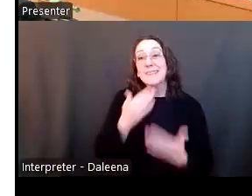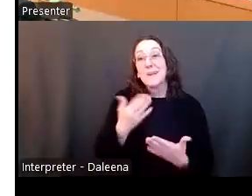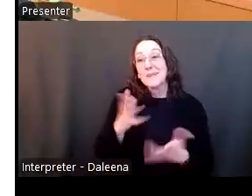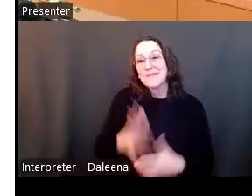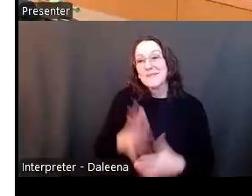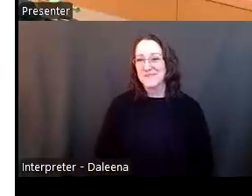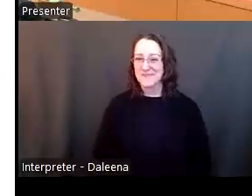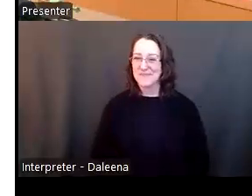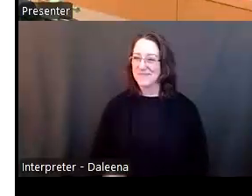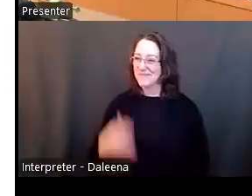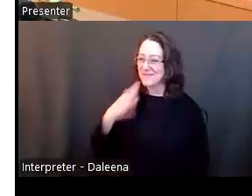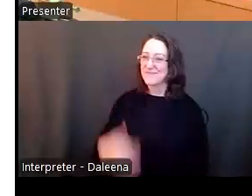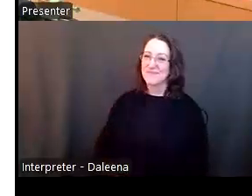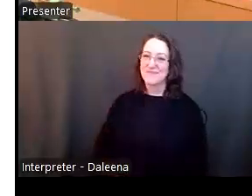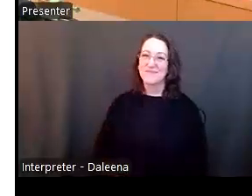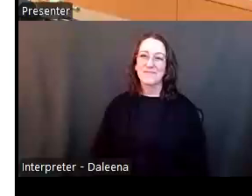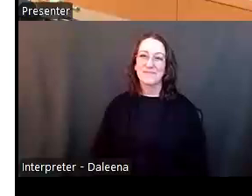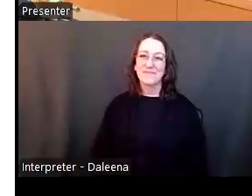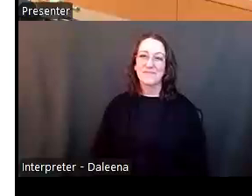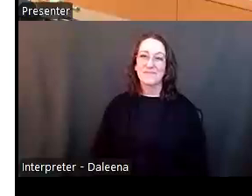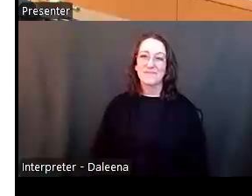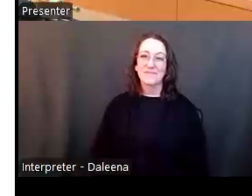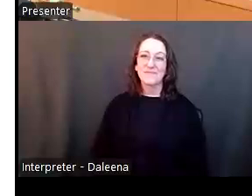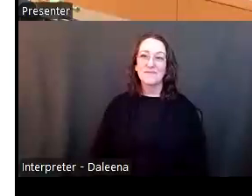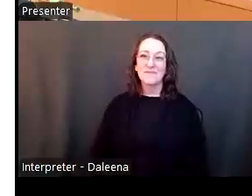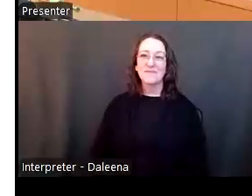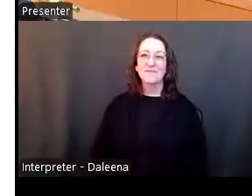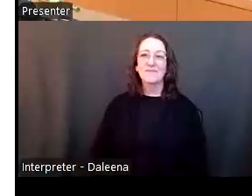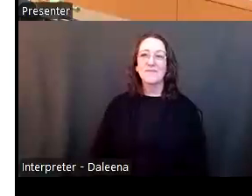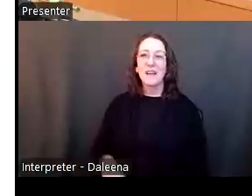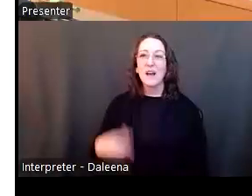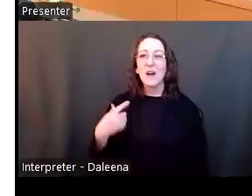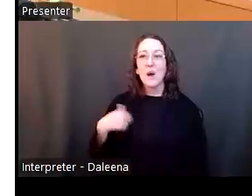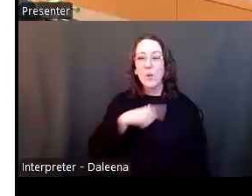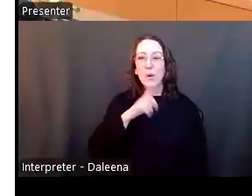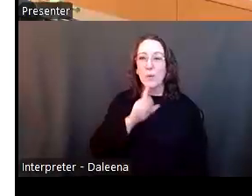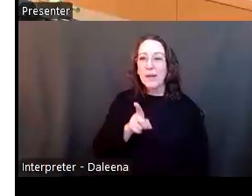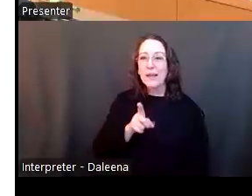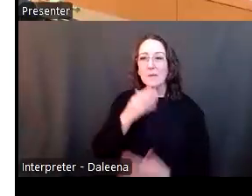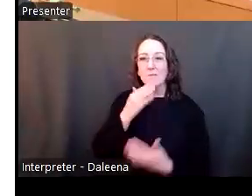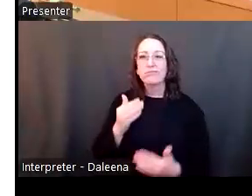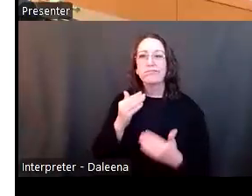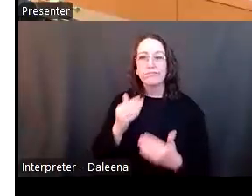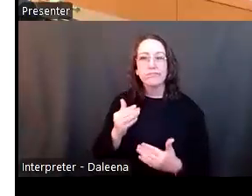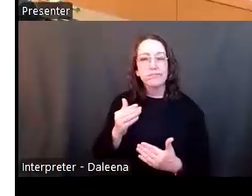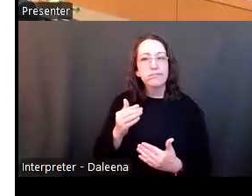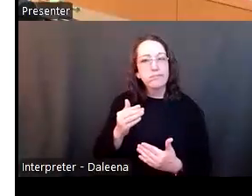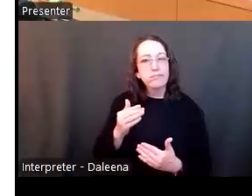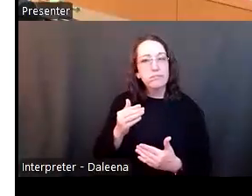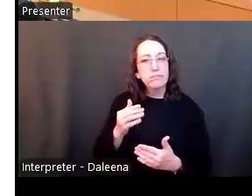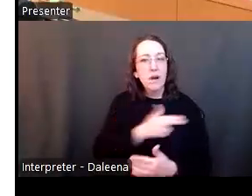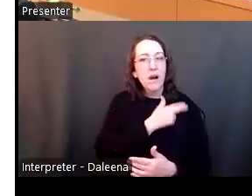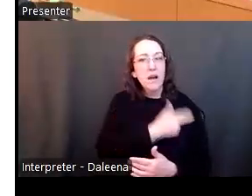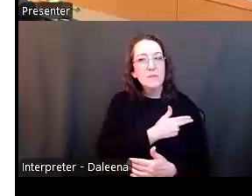you and we are really you know grateful to the hospital for kind of believing it as Marsha had